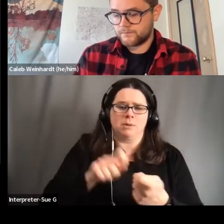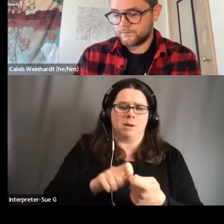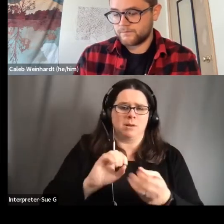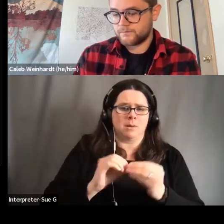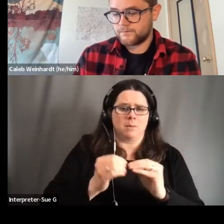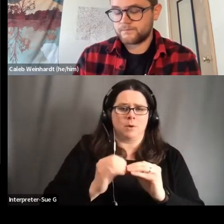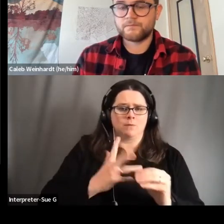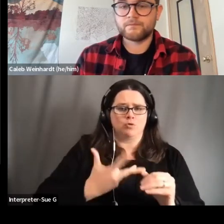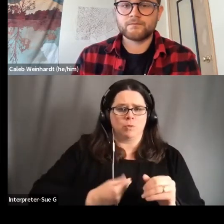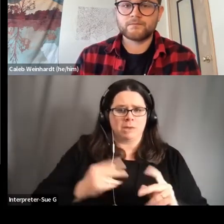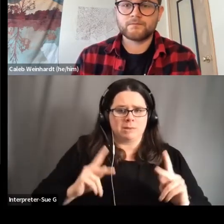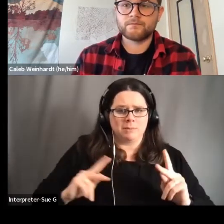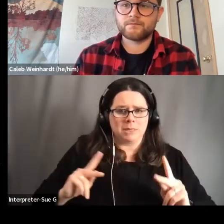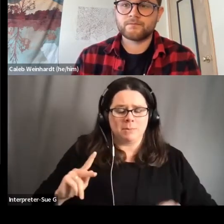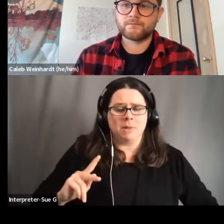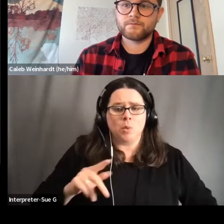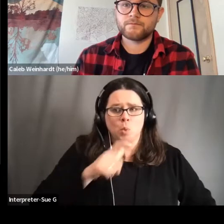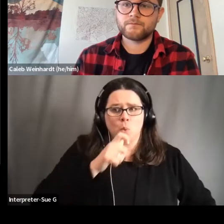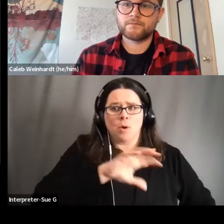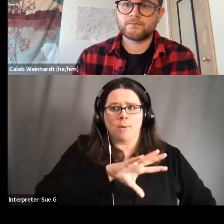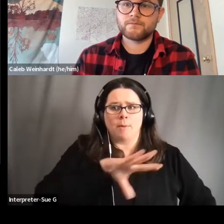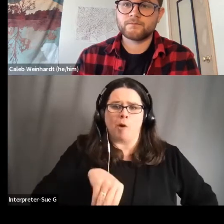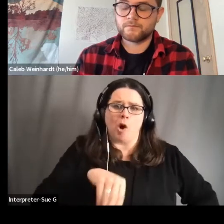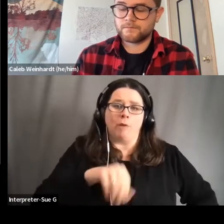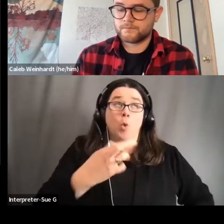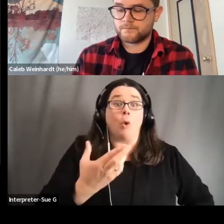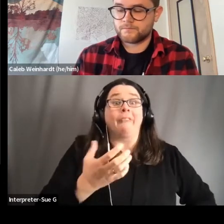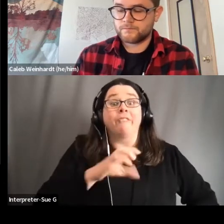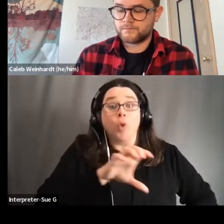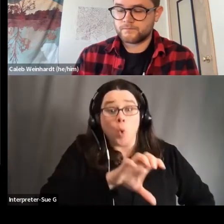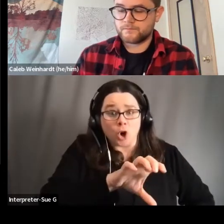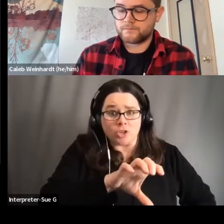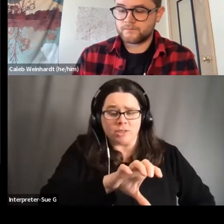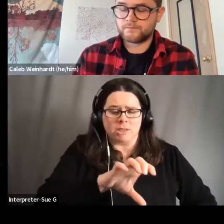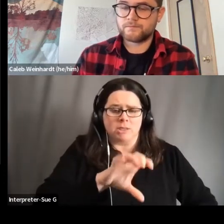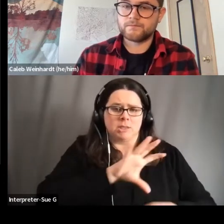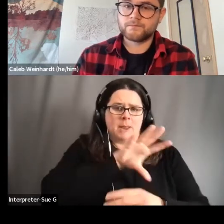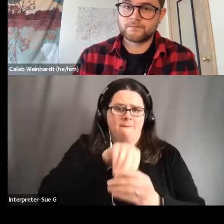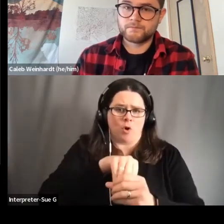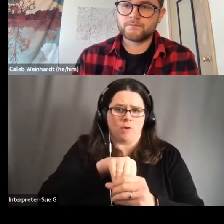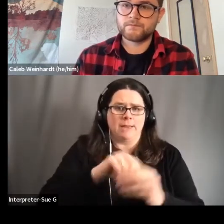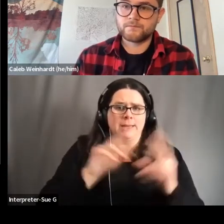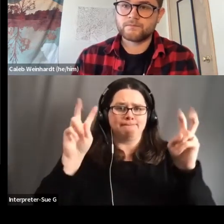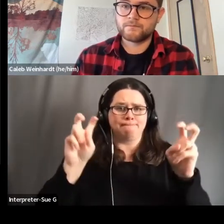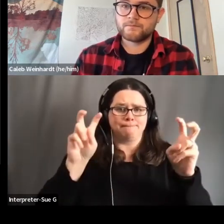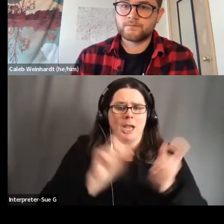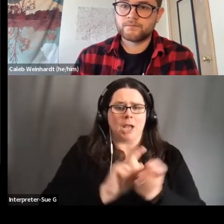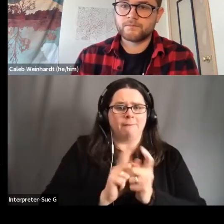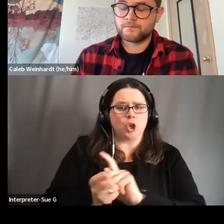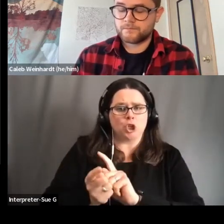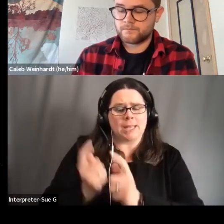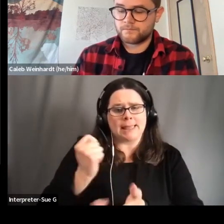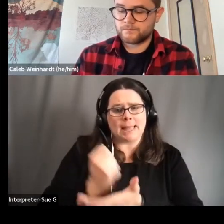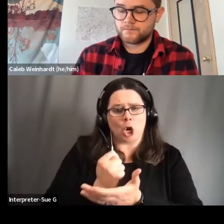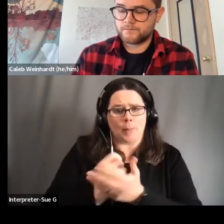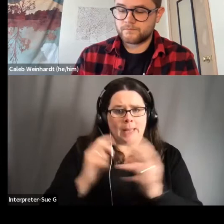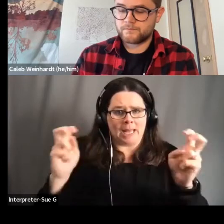that have been involved or forced to be involved in conversion therapy or, you can call it a lot of things